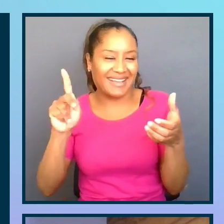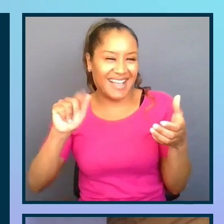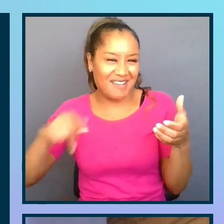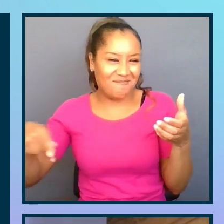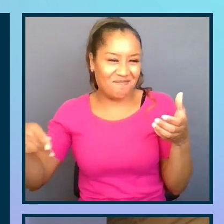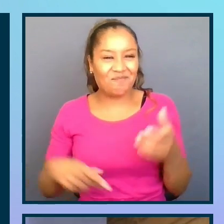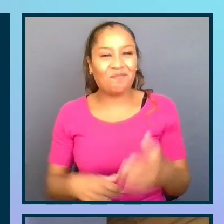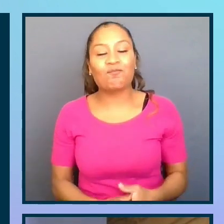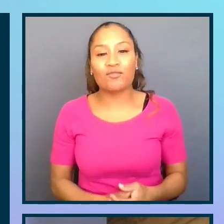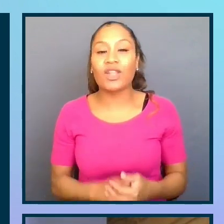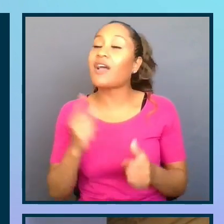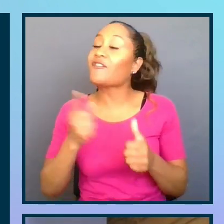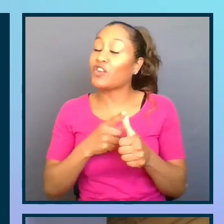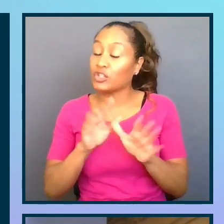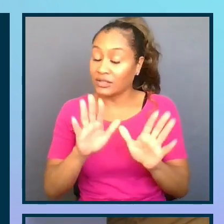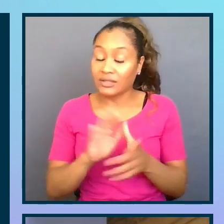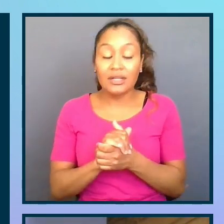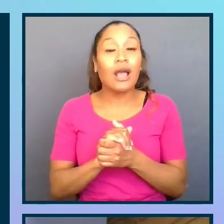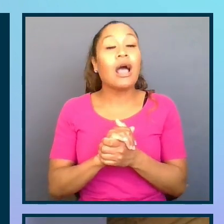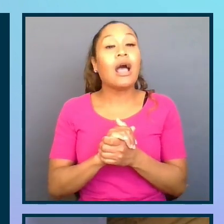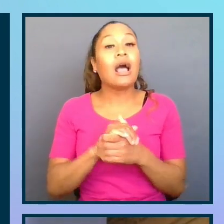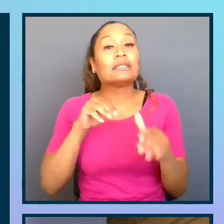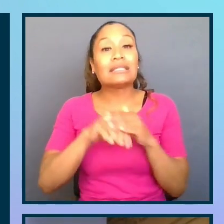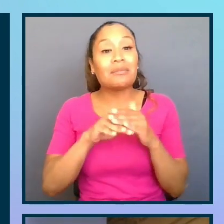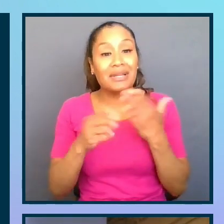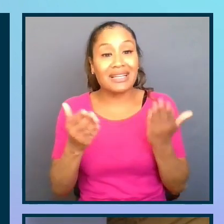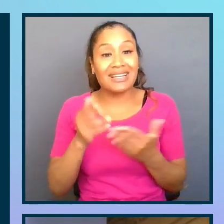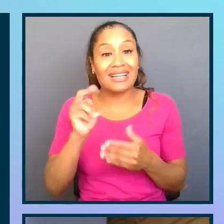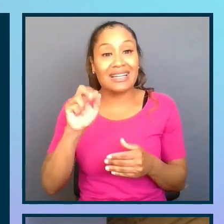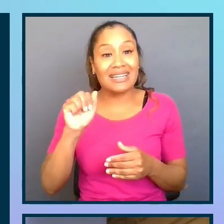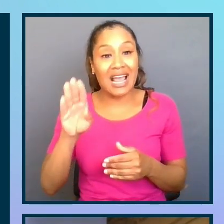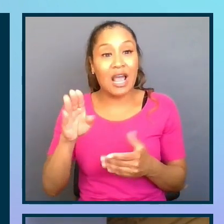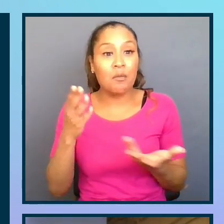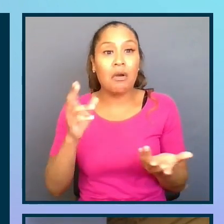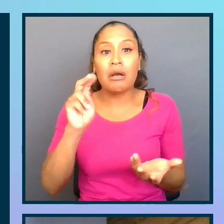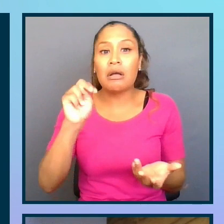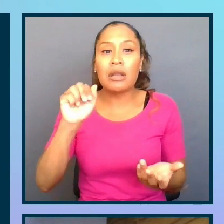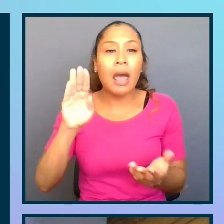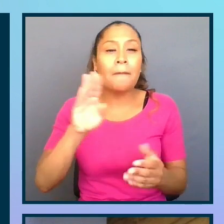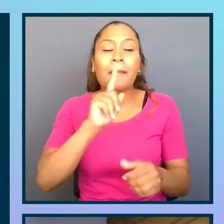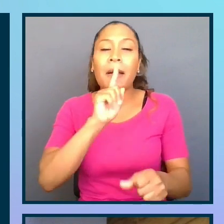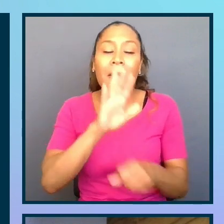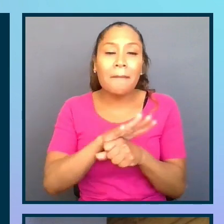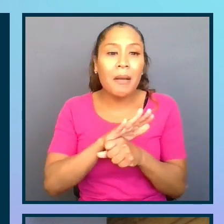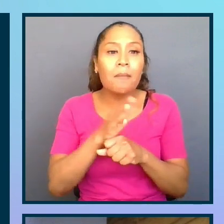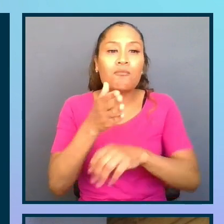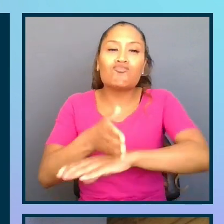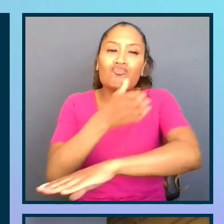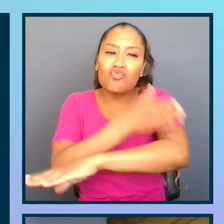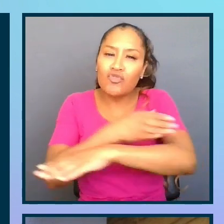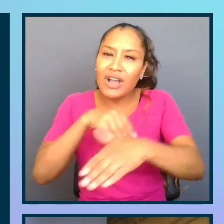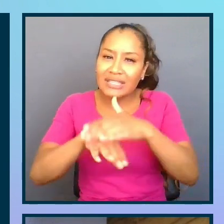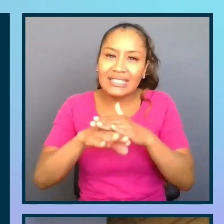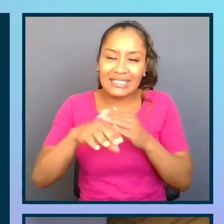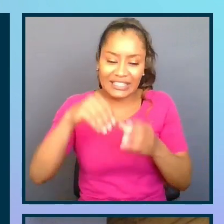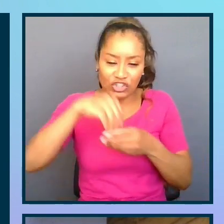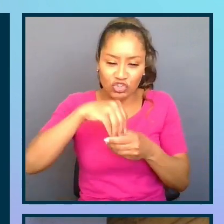So firstly, accessibility at NAB. Well, NAB is committed to improving access to our internal technology services,